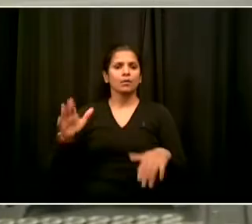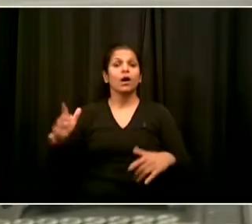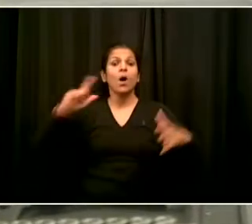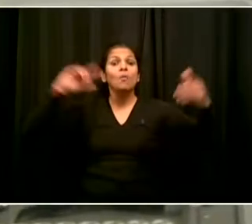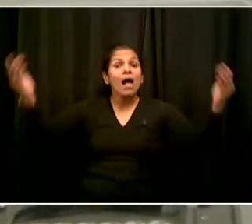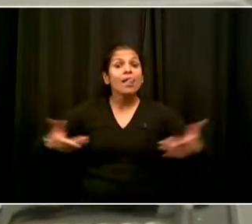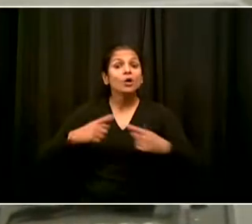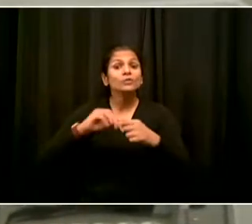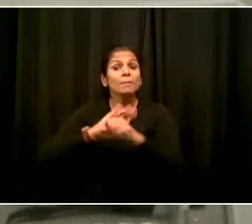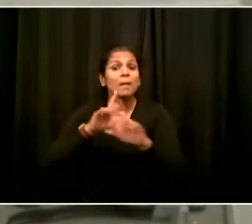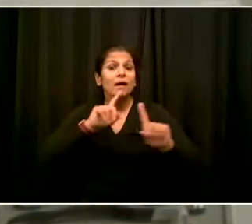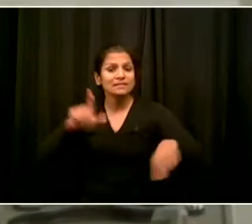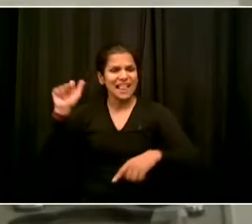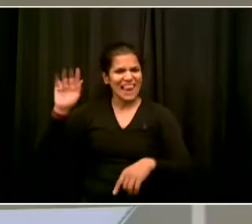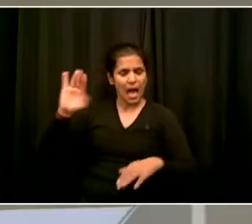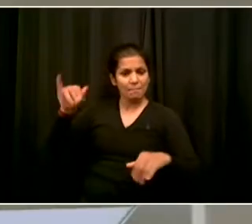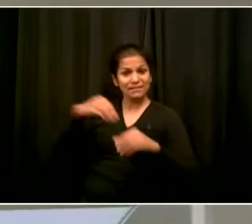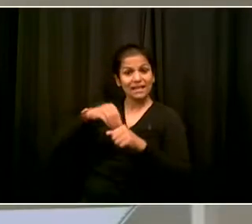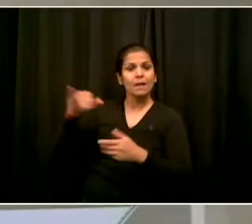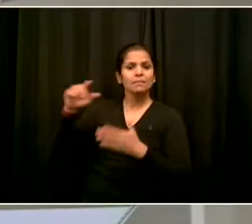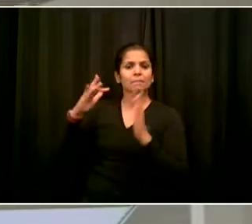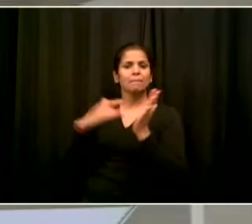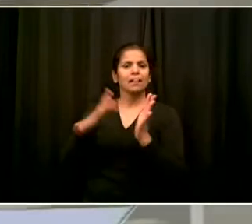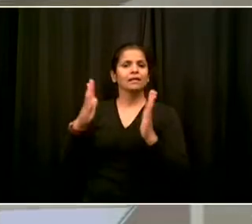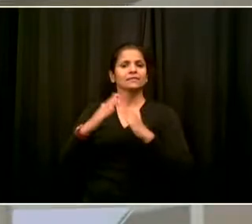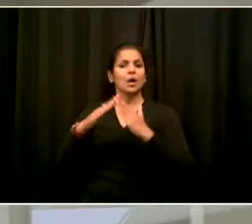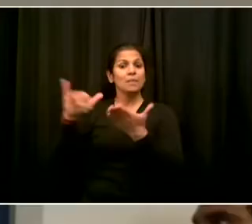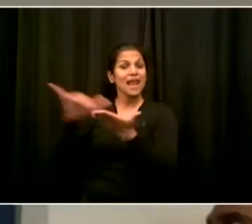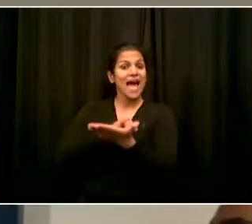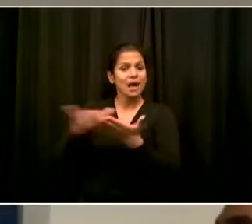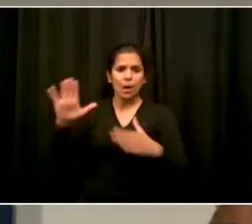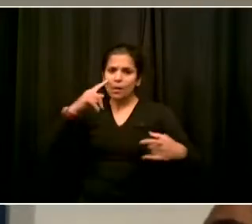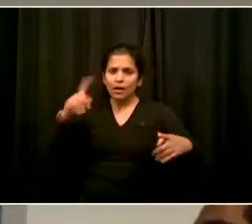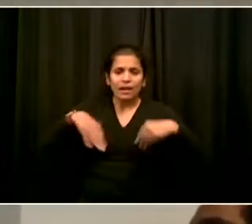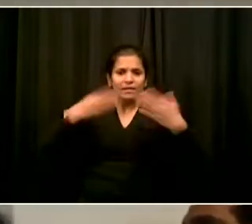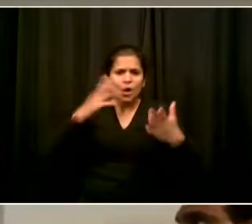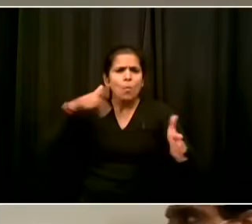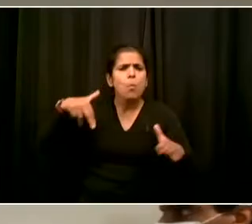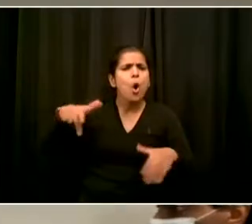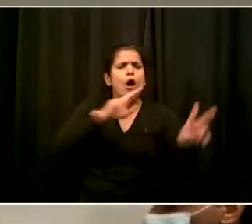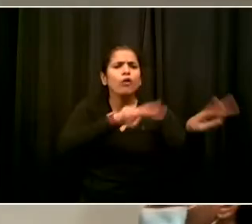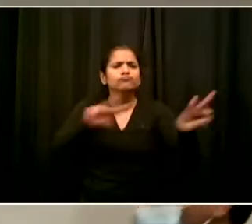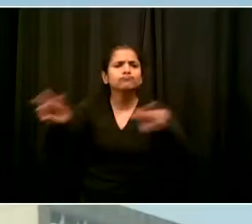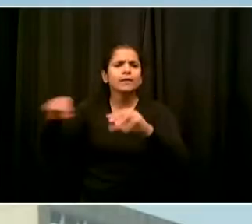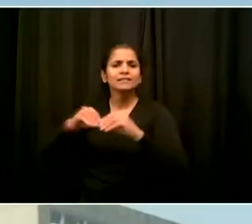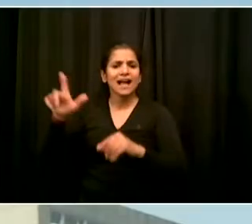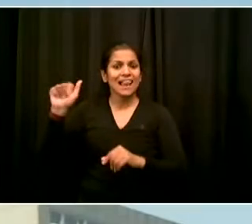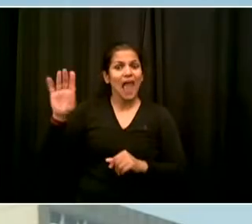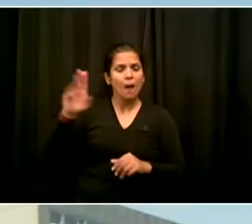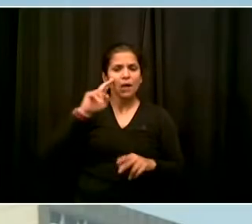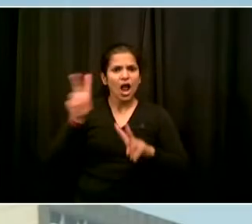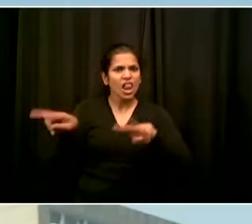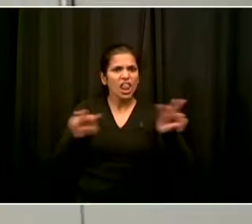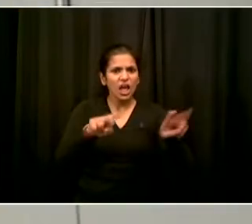THEIR AMAZING RECORD AND THIS VIDEO WILL GIVE YOU A SENSE OF WHAT THEY'RE DOING TO PROTECT